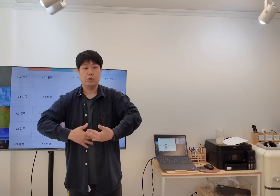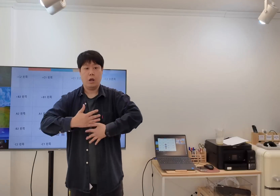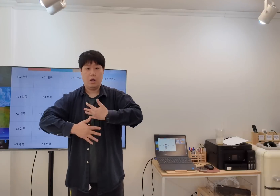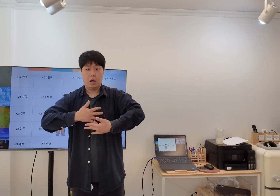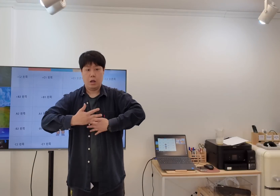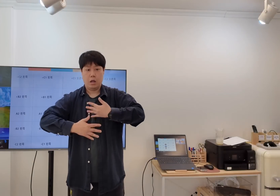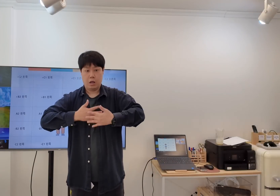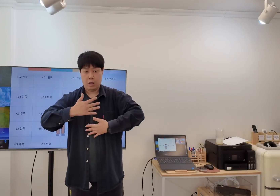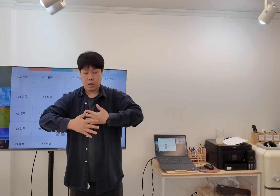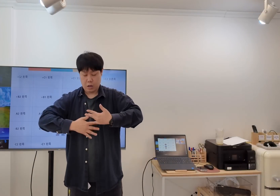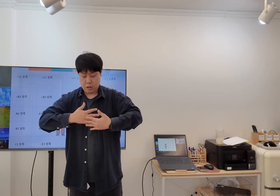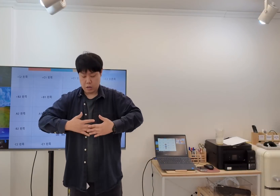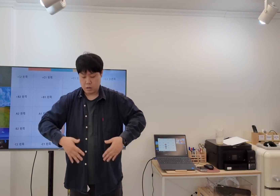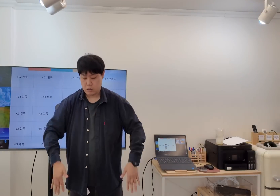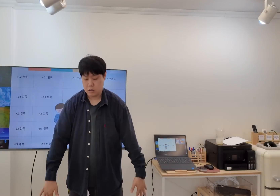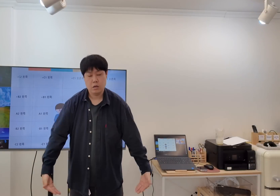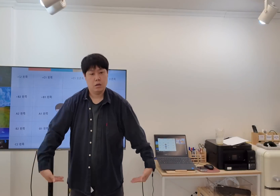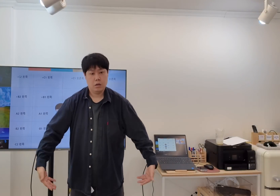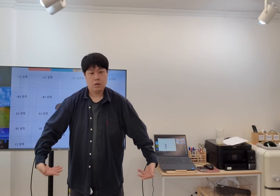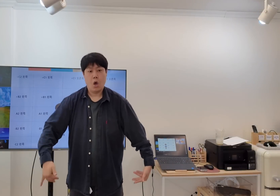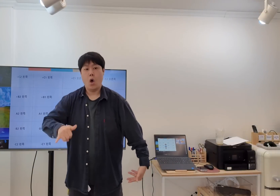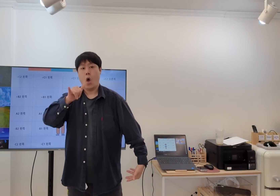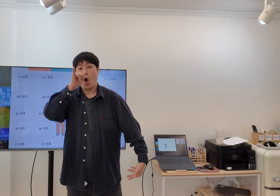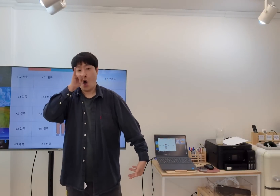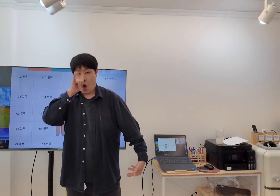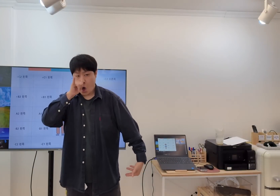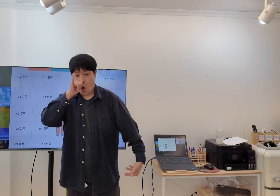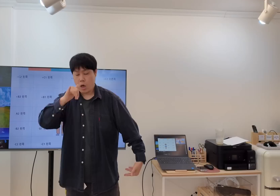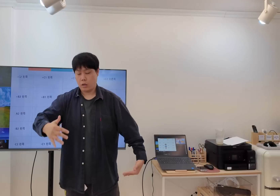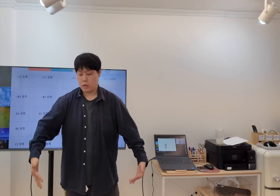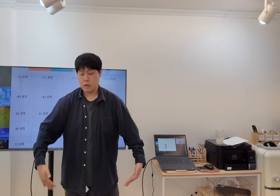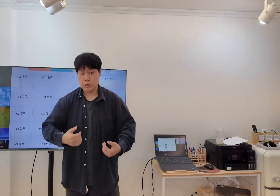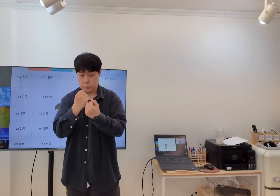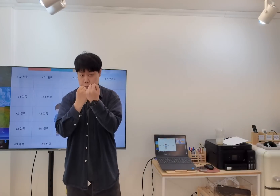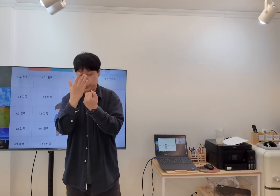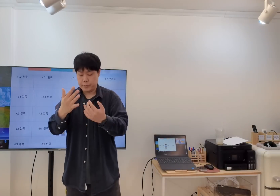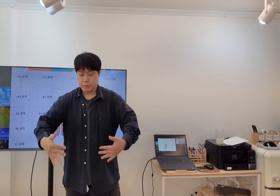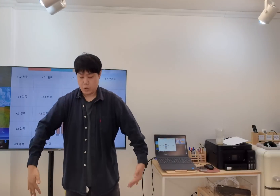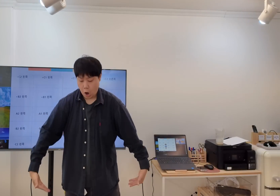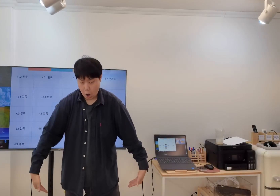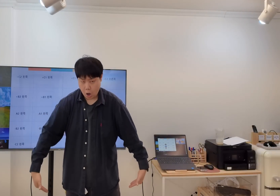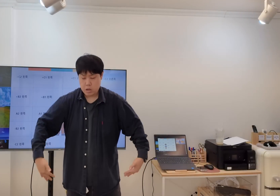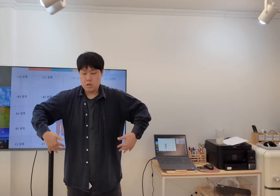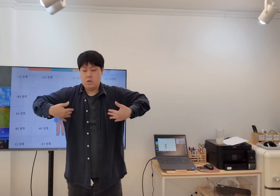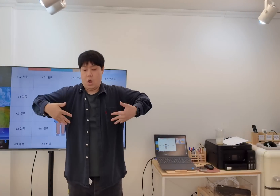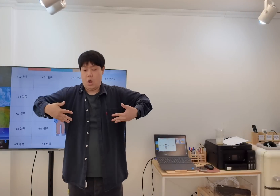When using sign language, sometimes it is done below. You can do it from above this height,